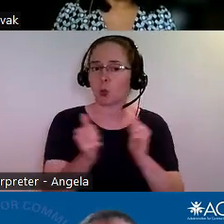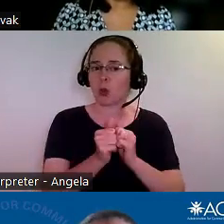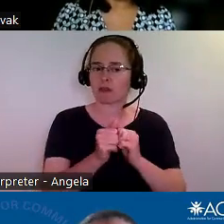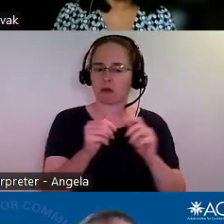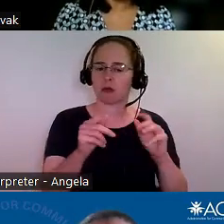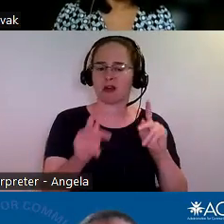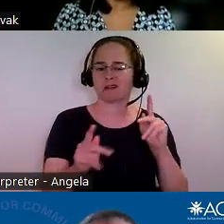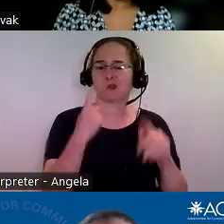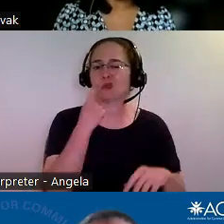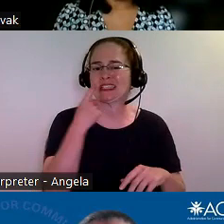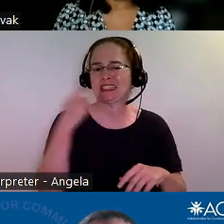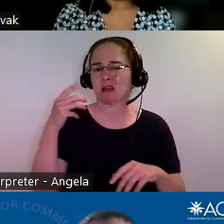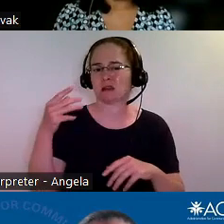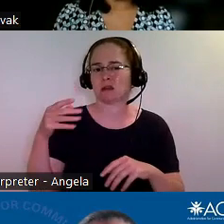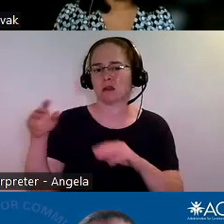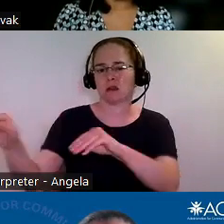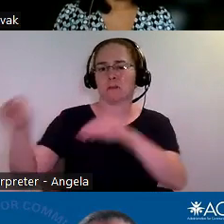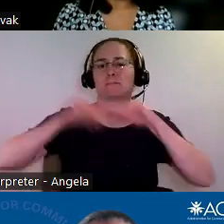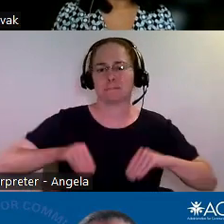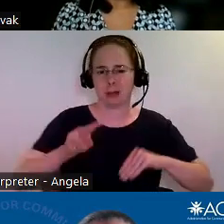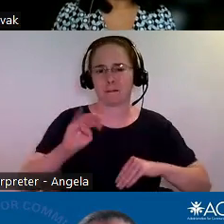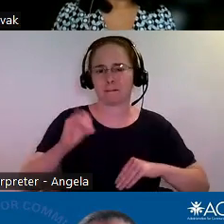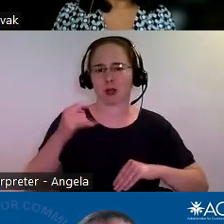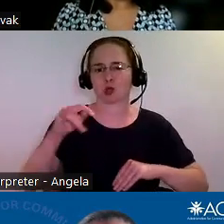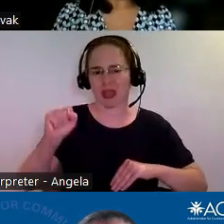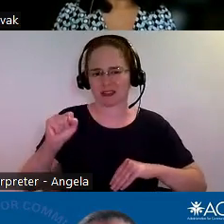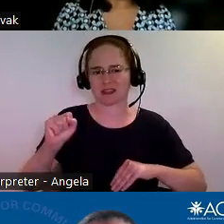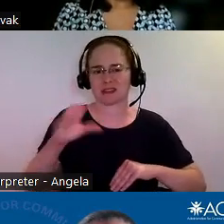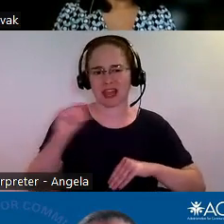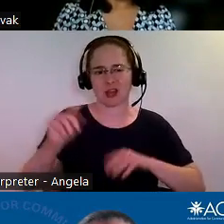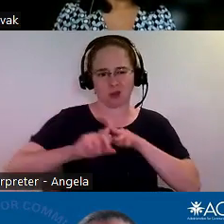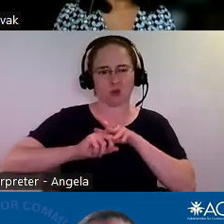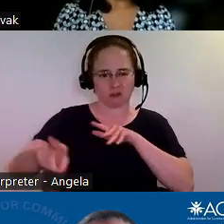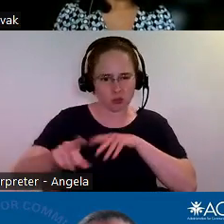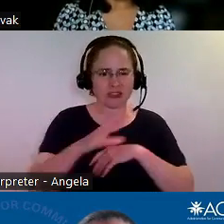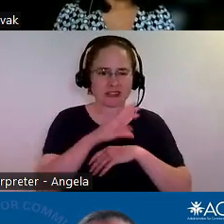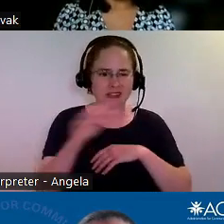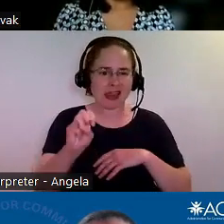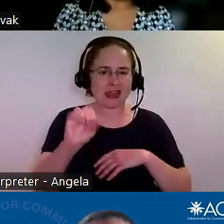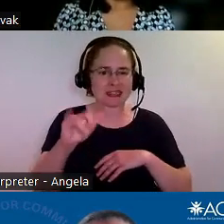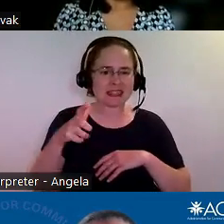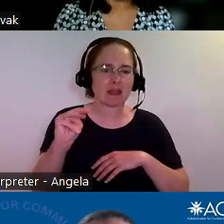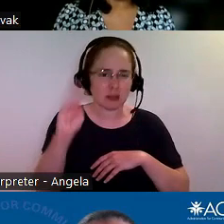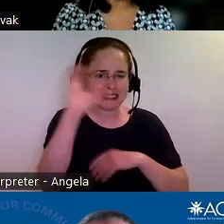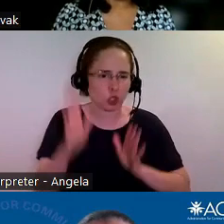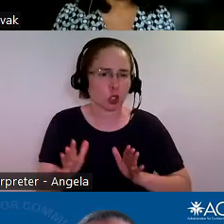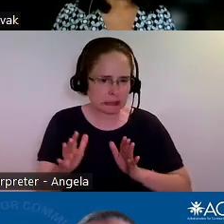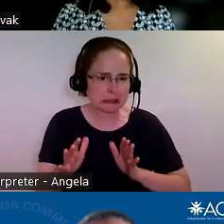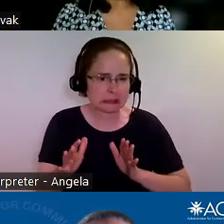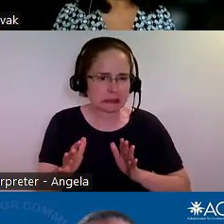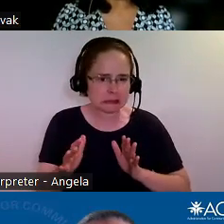recent migrants and refugees and asylum seekers who may be particularly in need